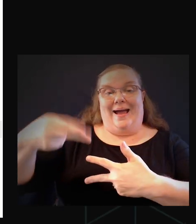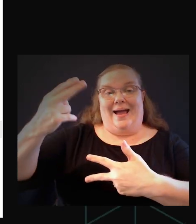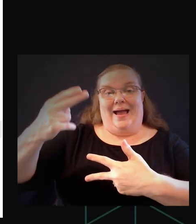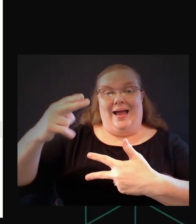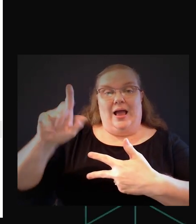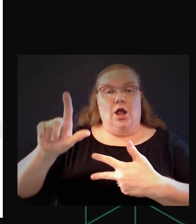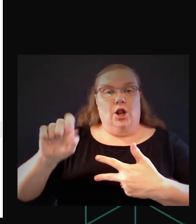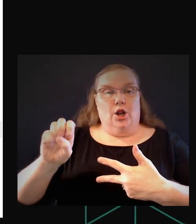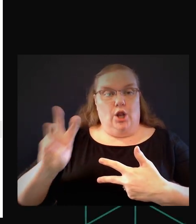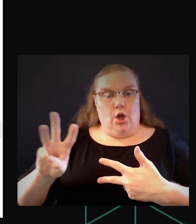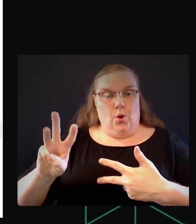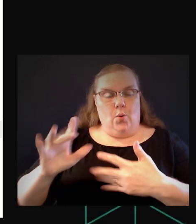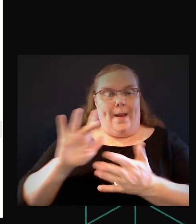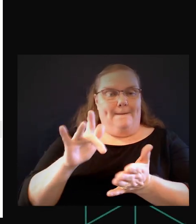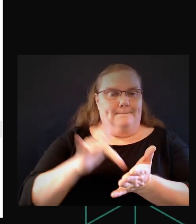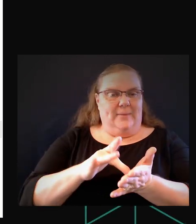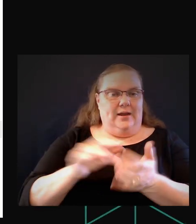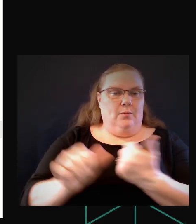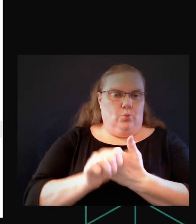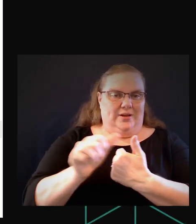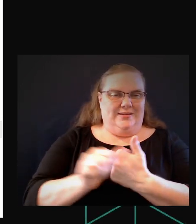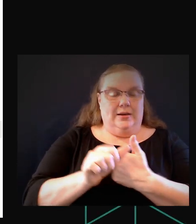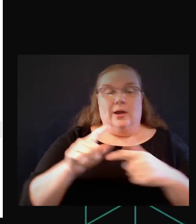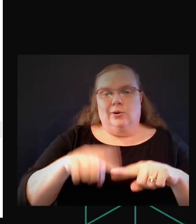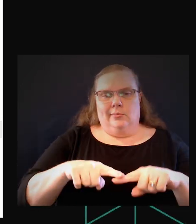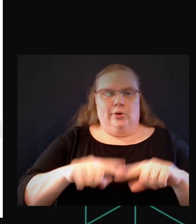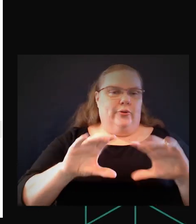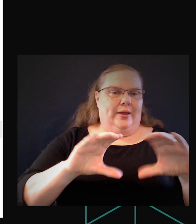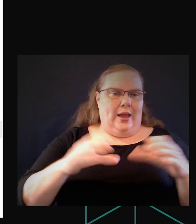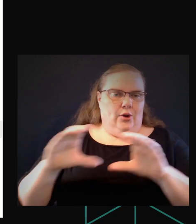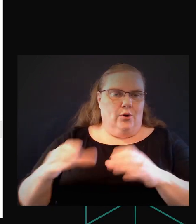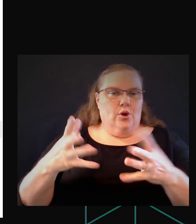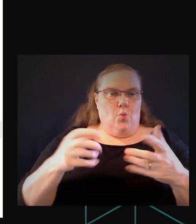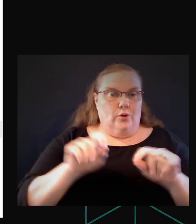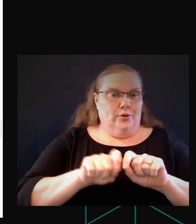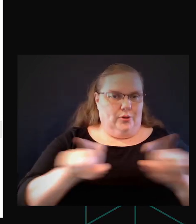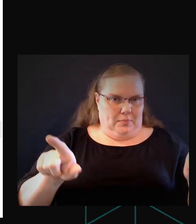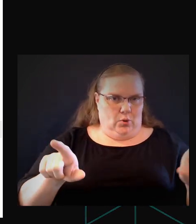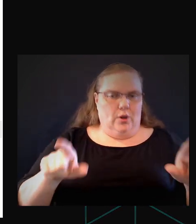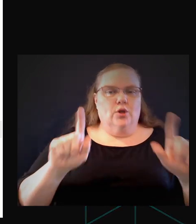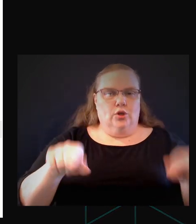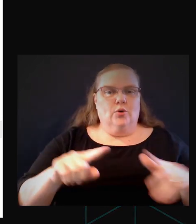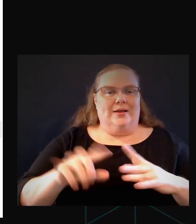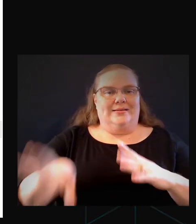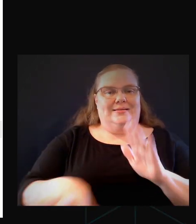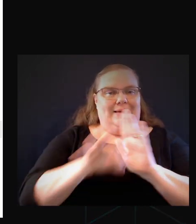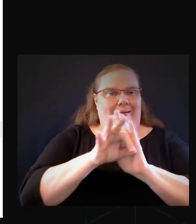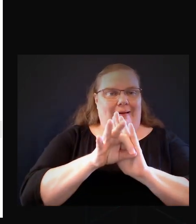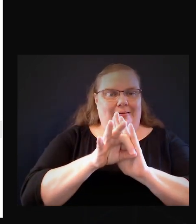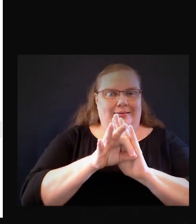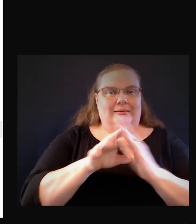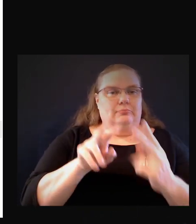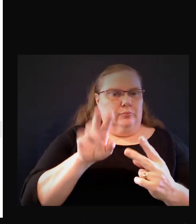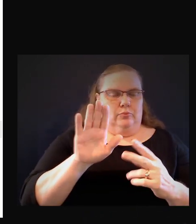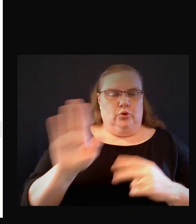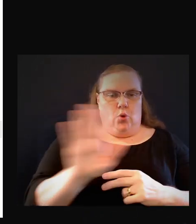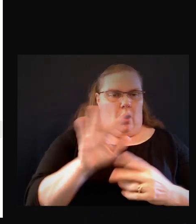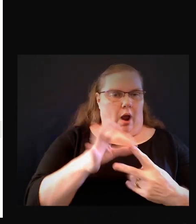Depending on the category that you would like to deploy, you can select a particular option. Now, I am going to select high risk.